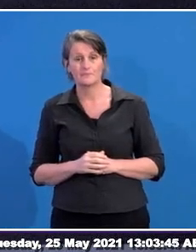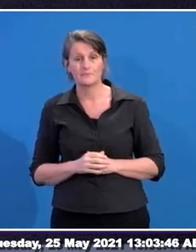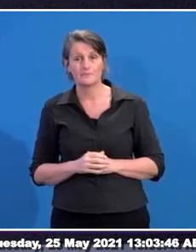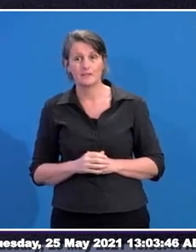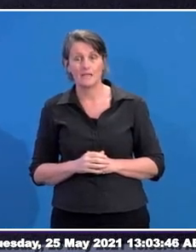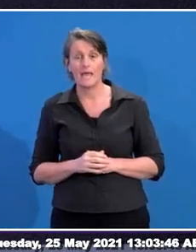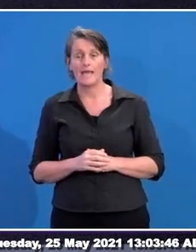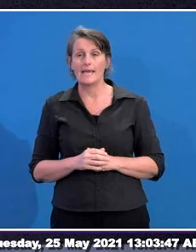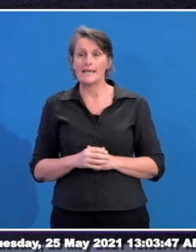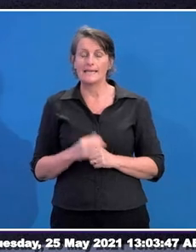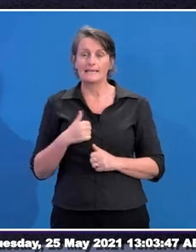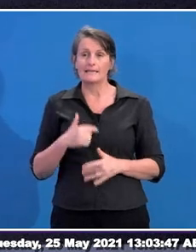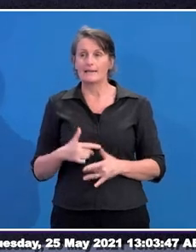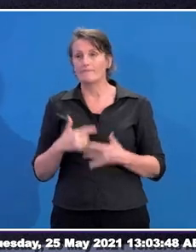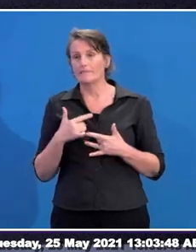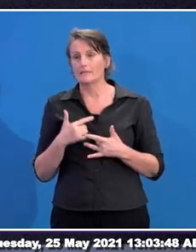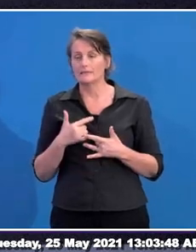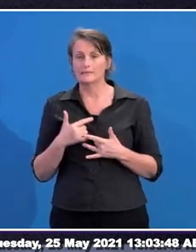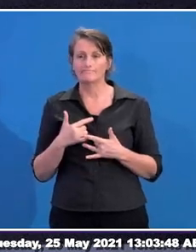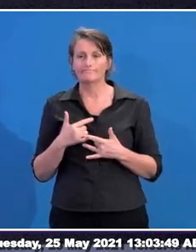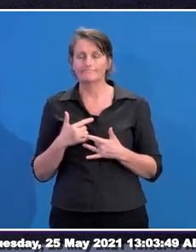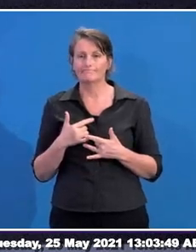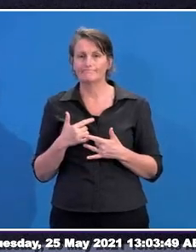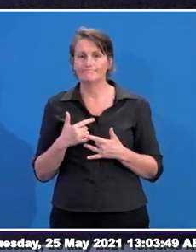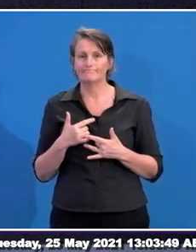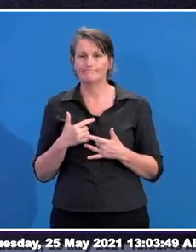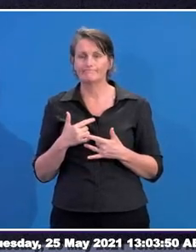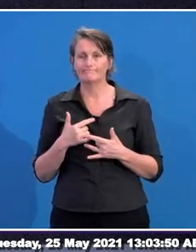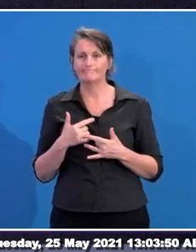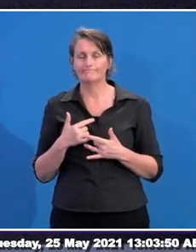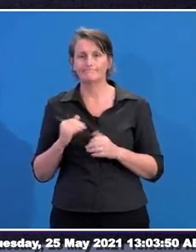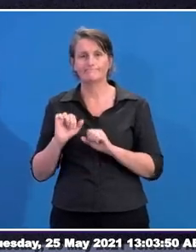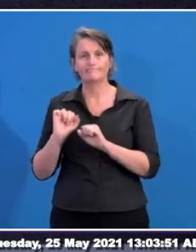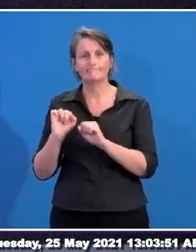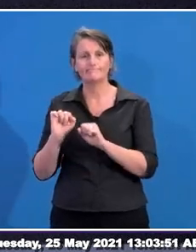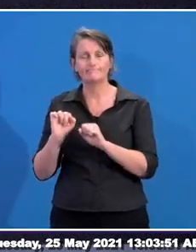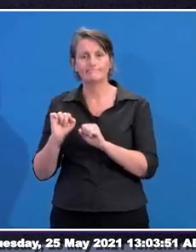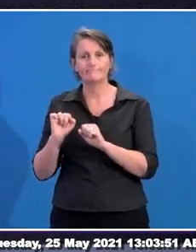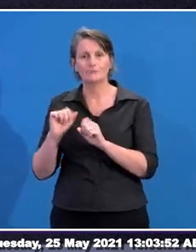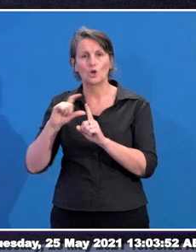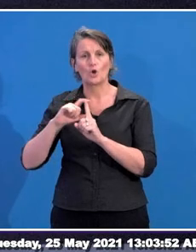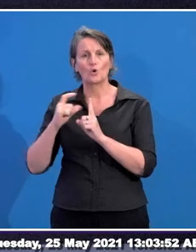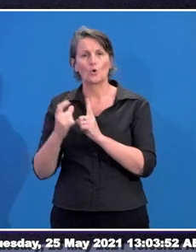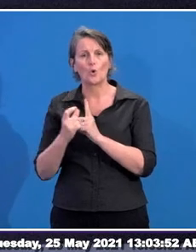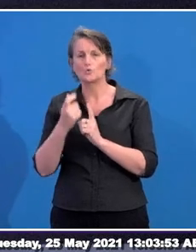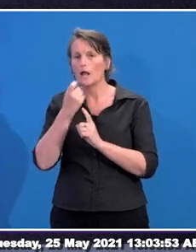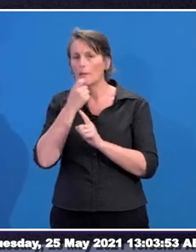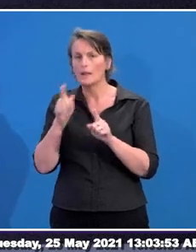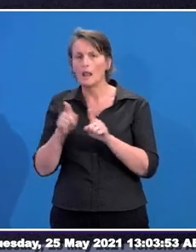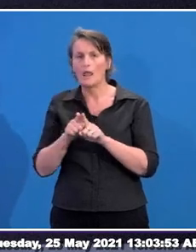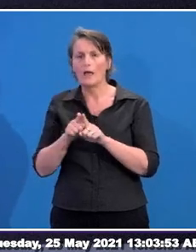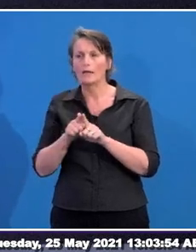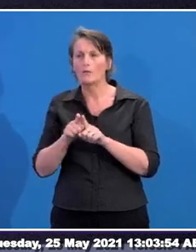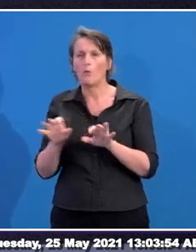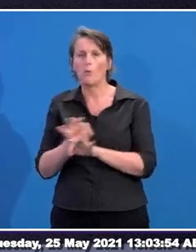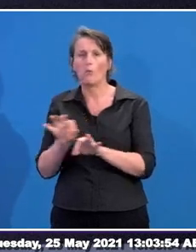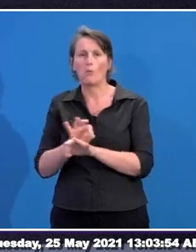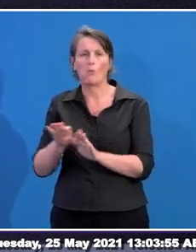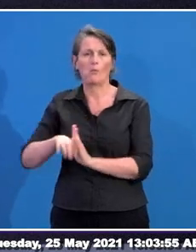I feel it's a culture of cover-up, I'm sorry to say, because